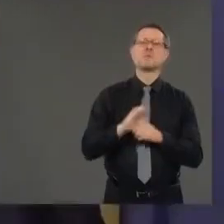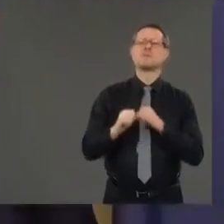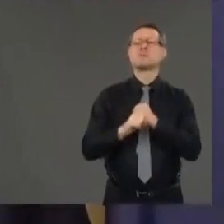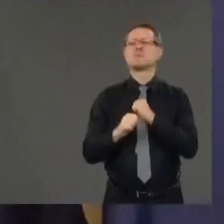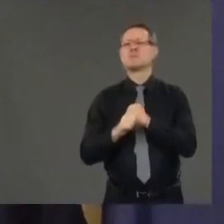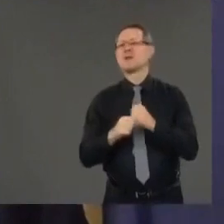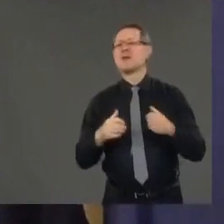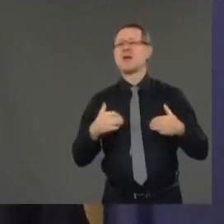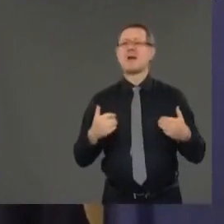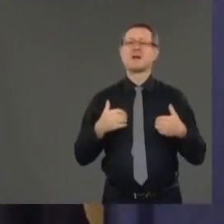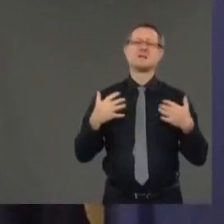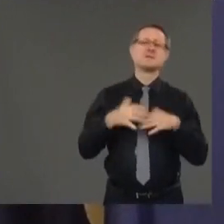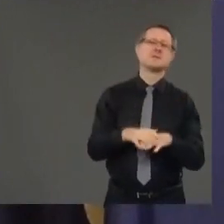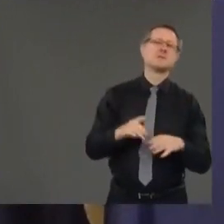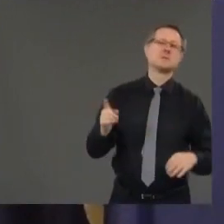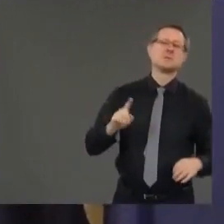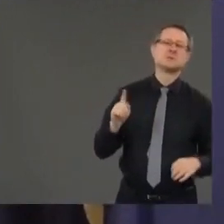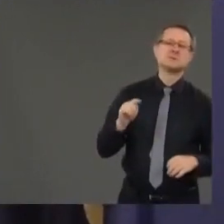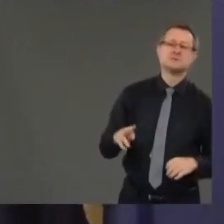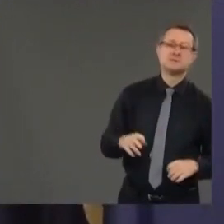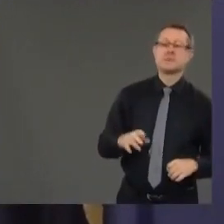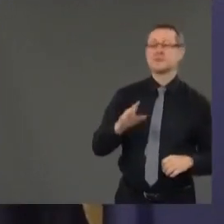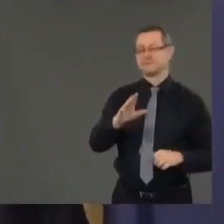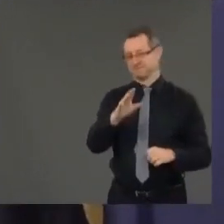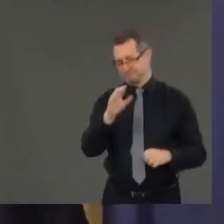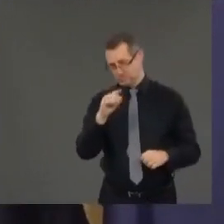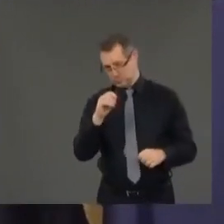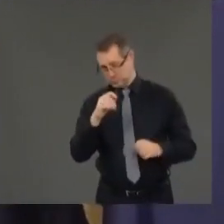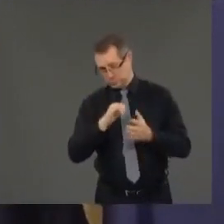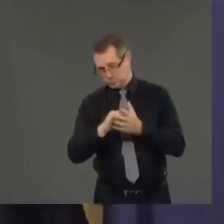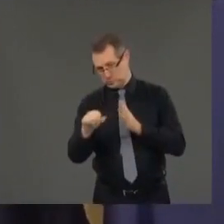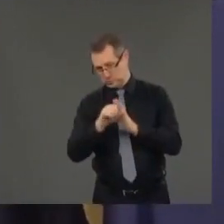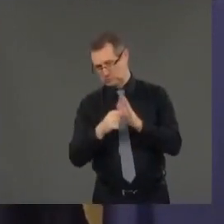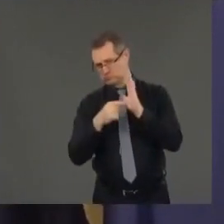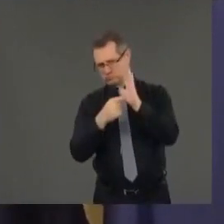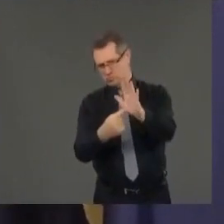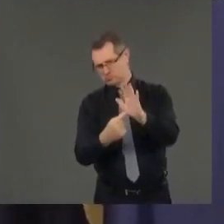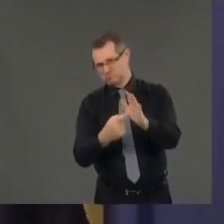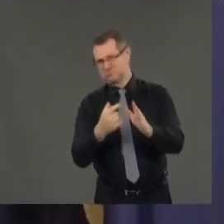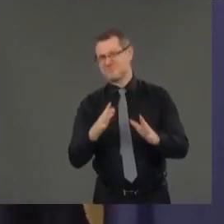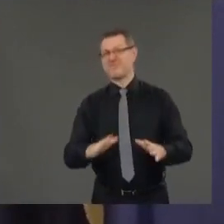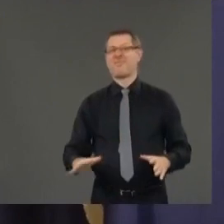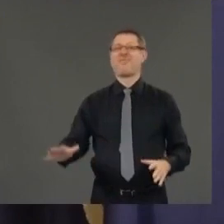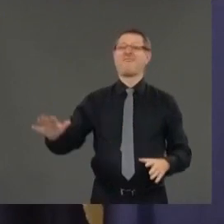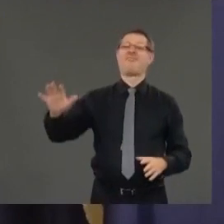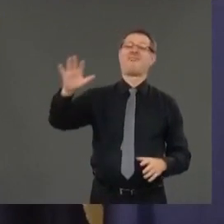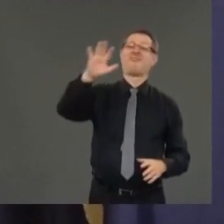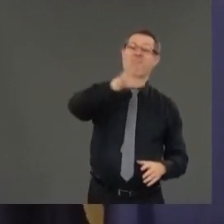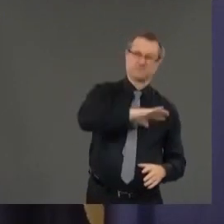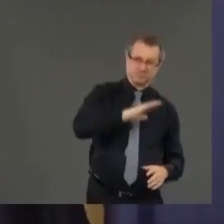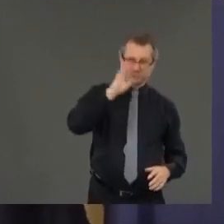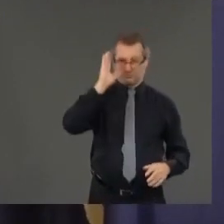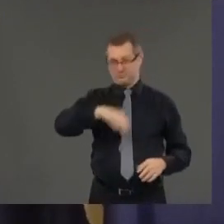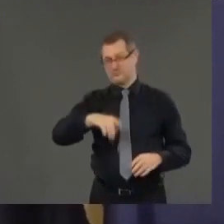WHAT DO WE DO ABOUT THAT? AND WHERE IS THAT PSA GOING TO BE RUNNING WHERE YOUNG PEOPLE